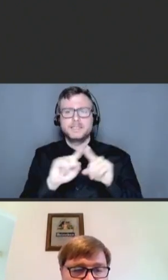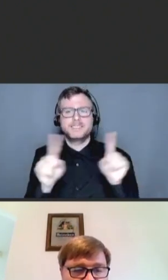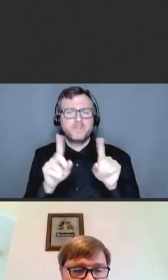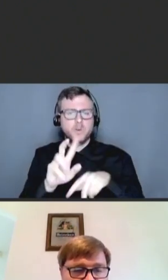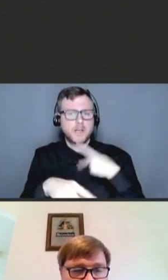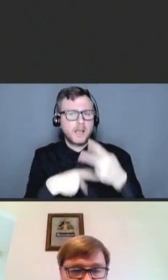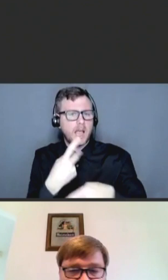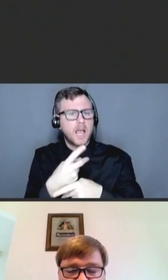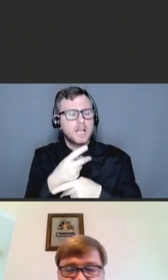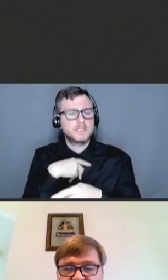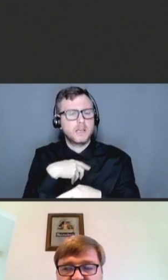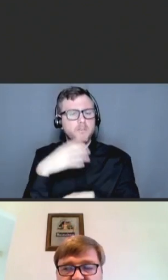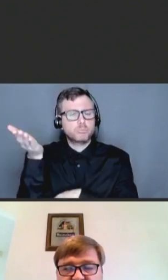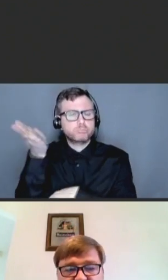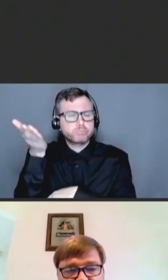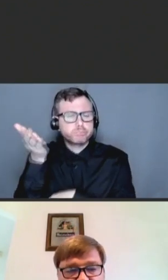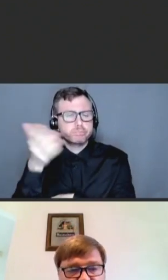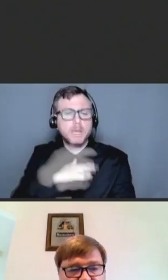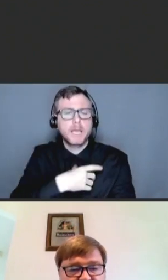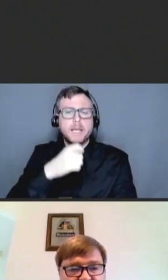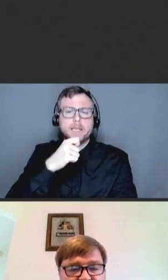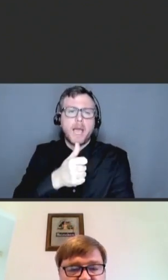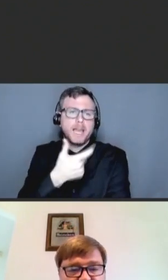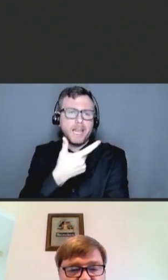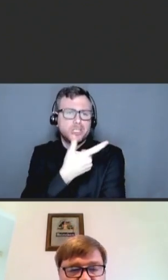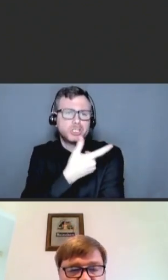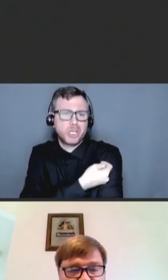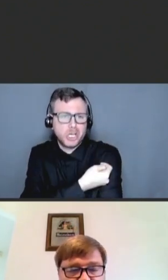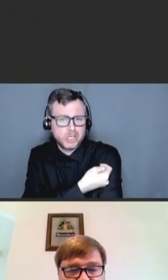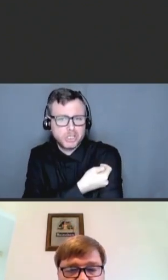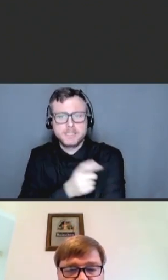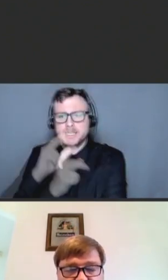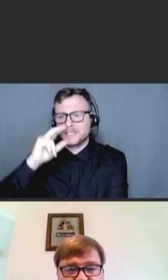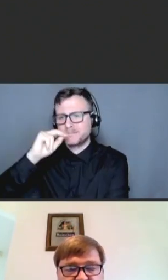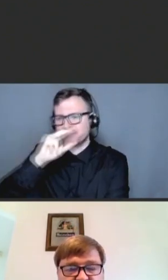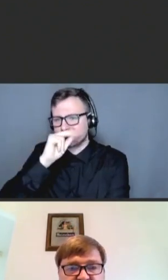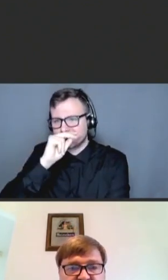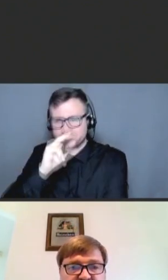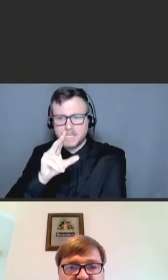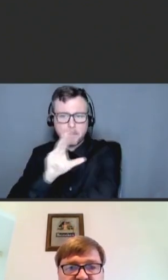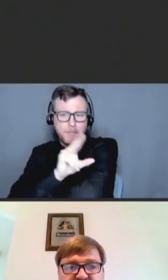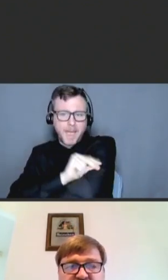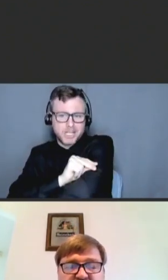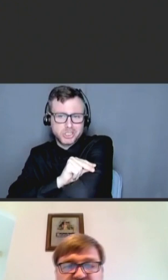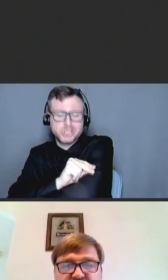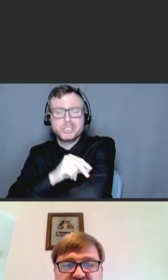so it's not always just injection, but intranasal and patches. I also like that that's included.